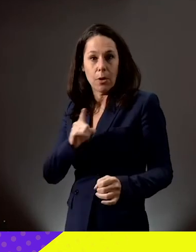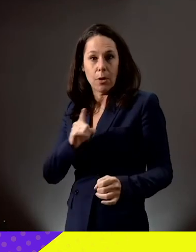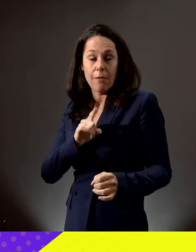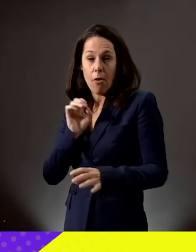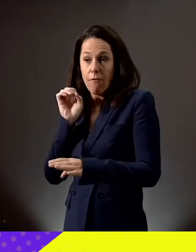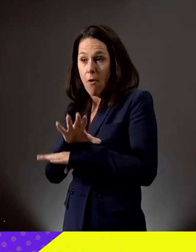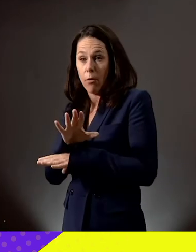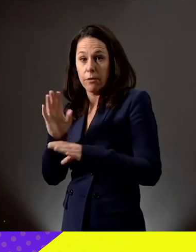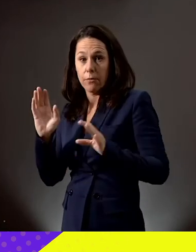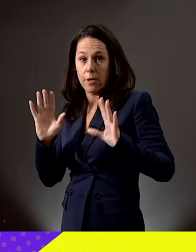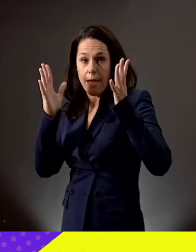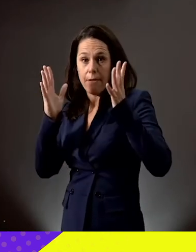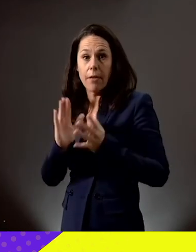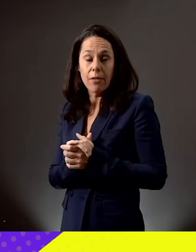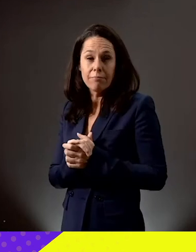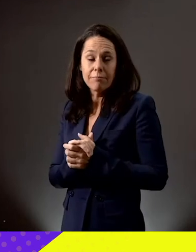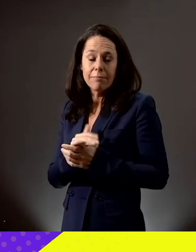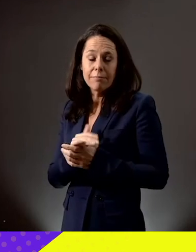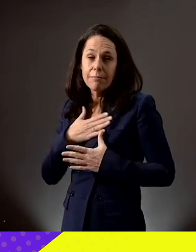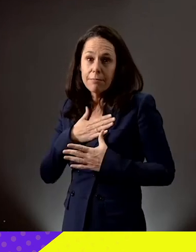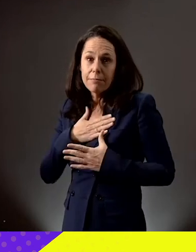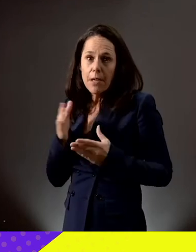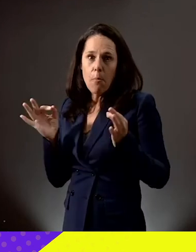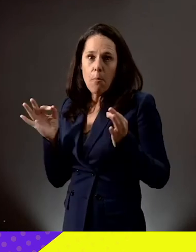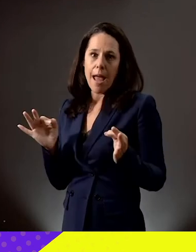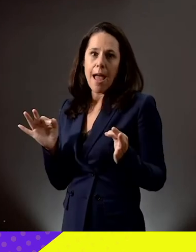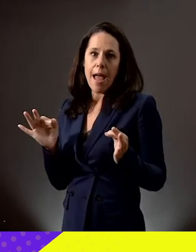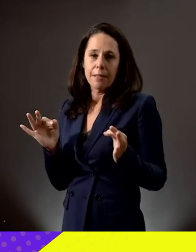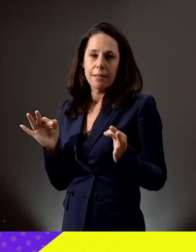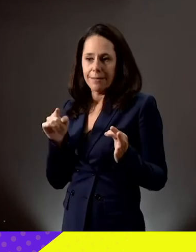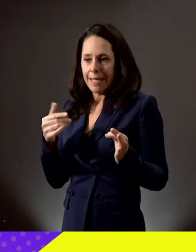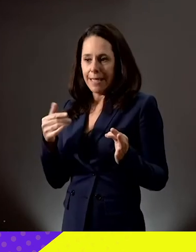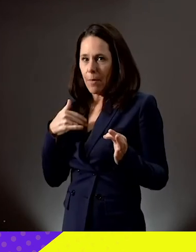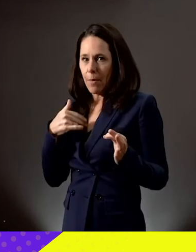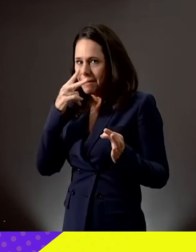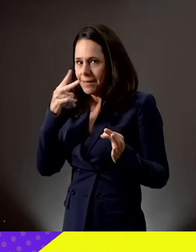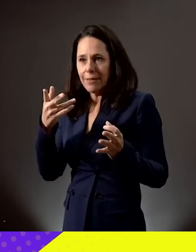This is so important to me as these people are not always seen or heard.